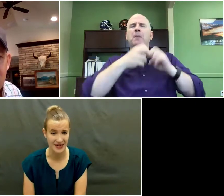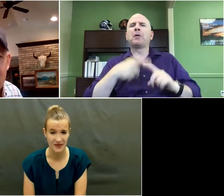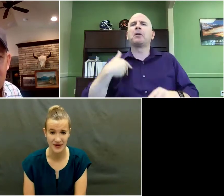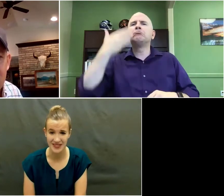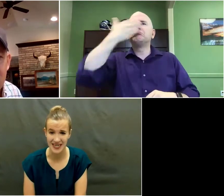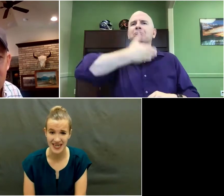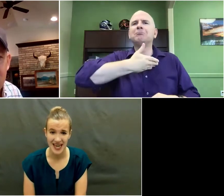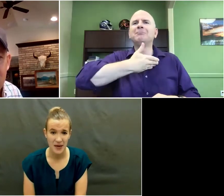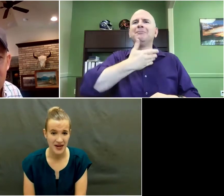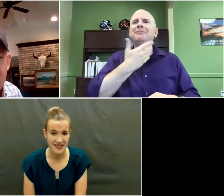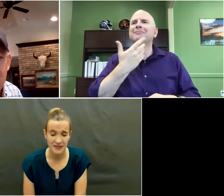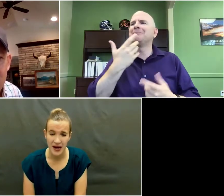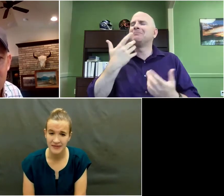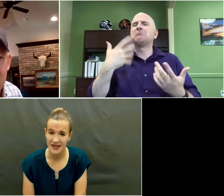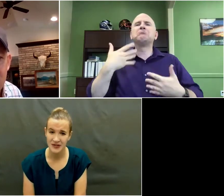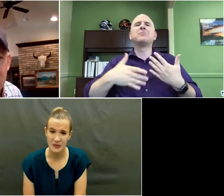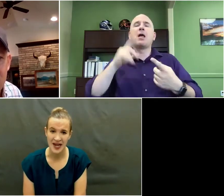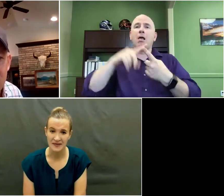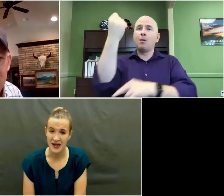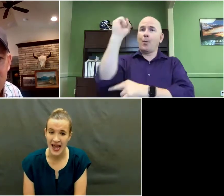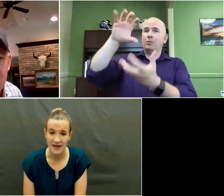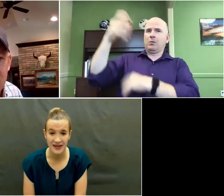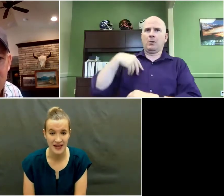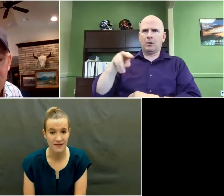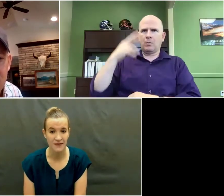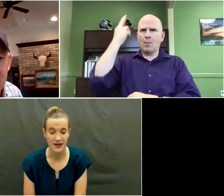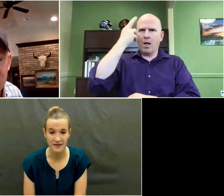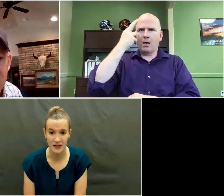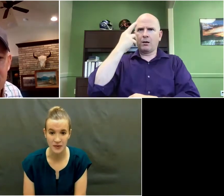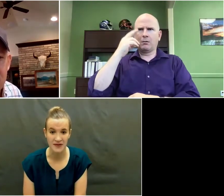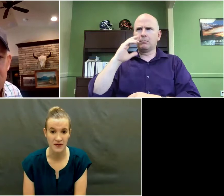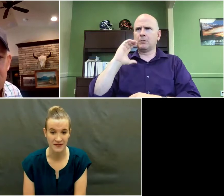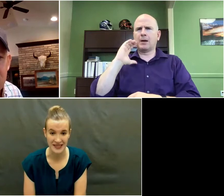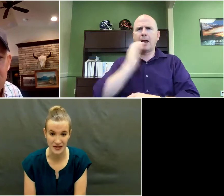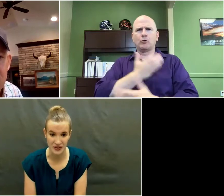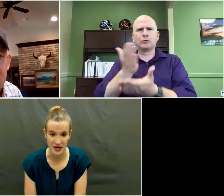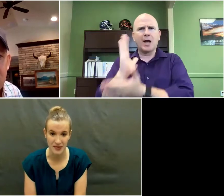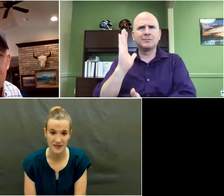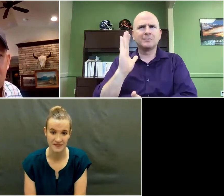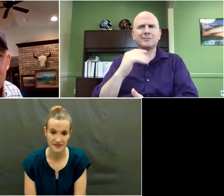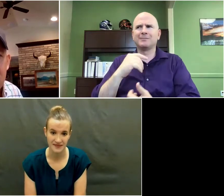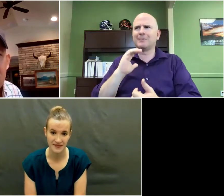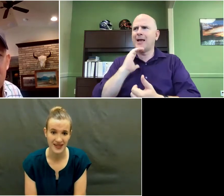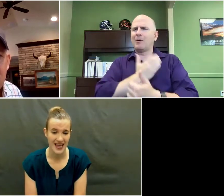University, but it's a problem nationwide of not having Deaf individuals involved in leadership. I